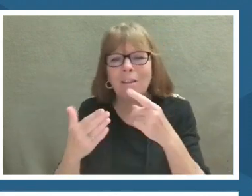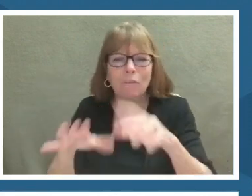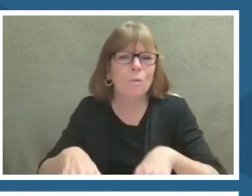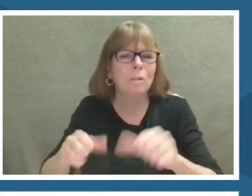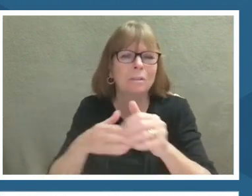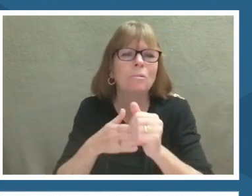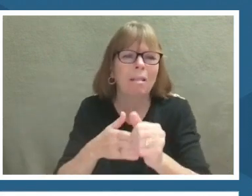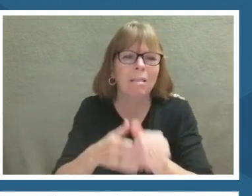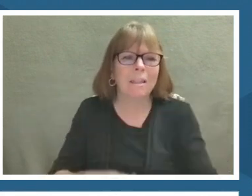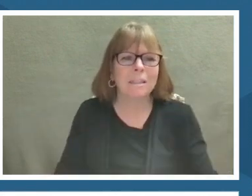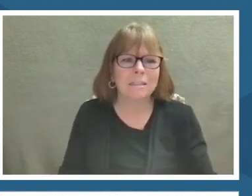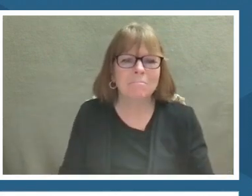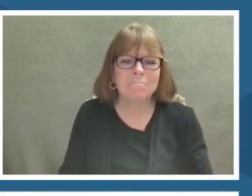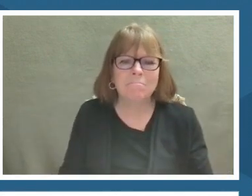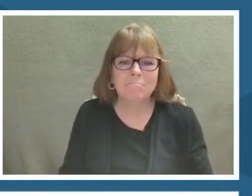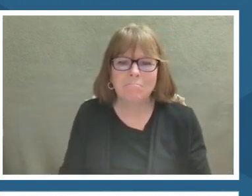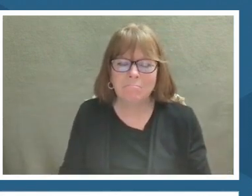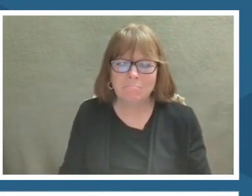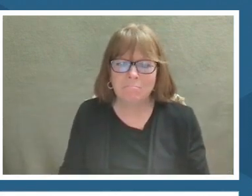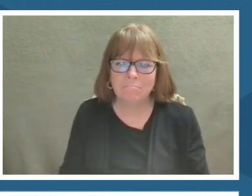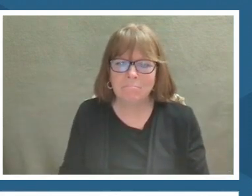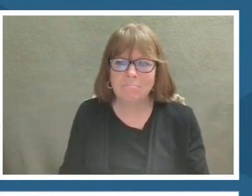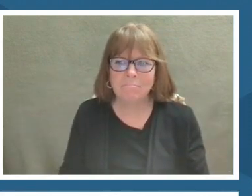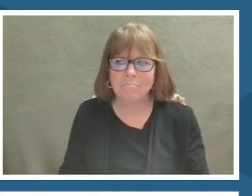thank you